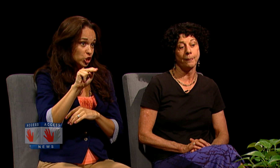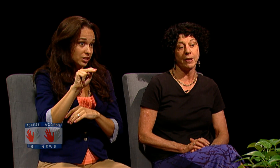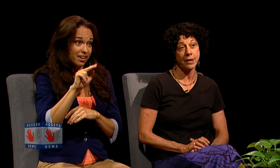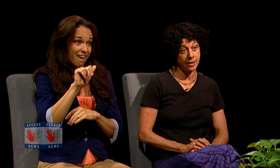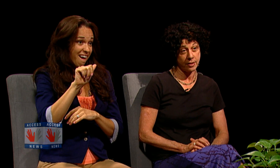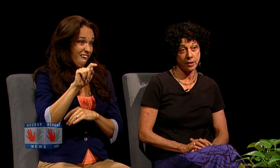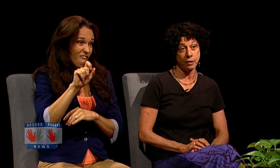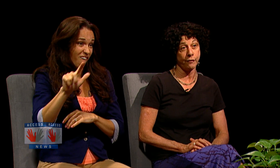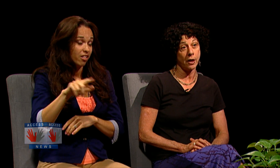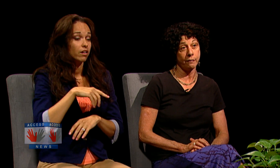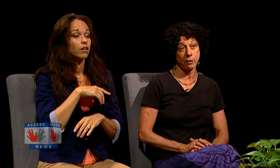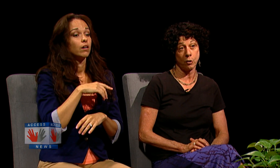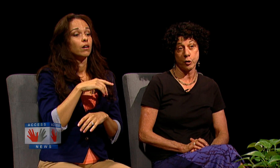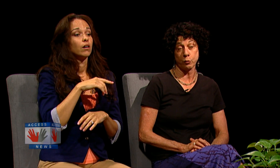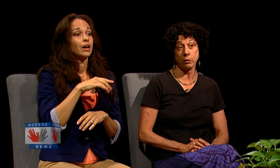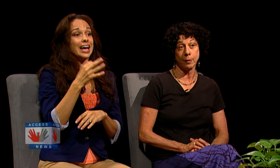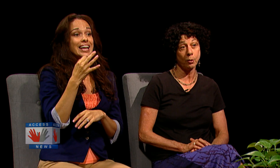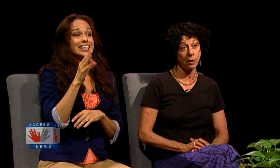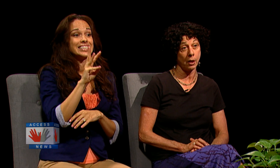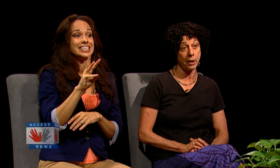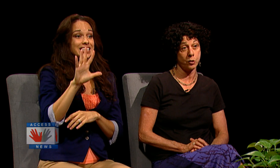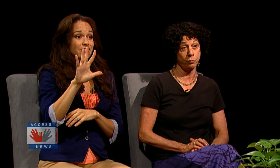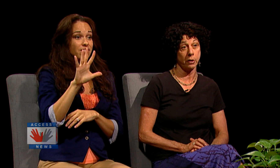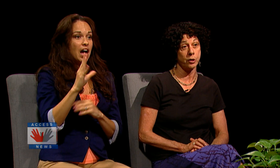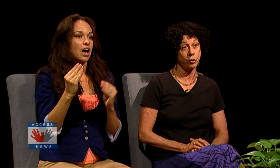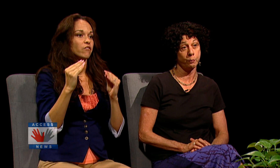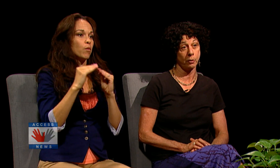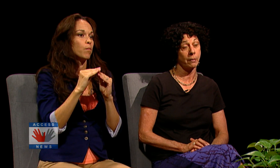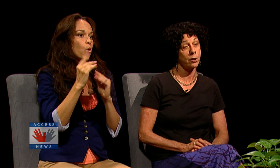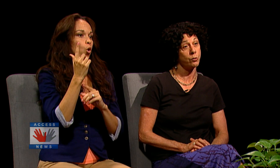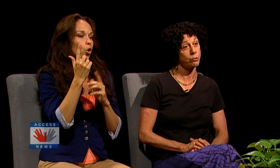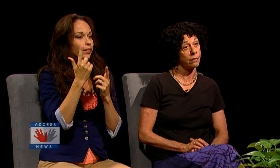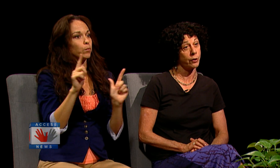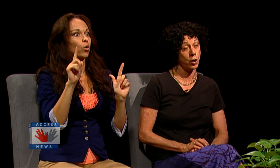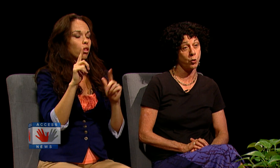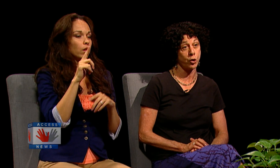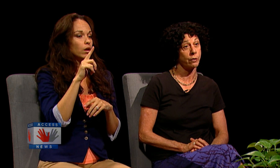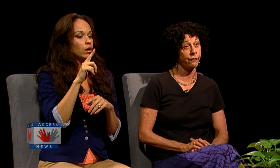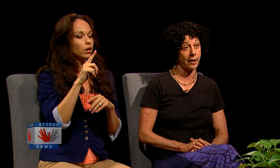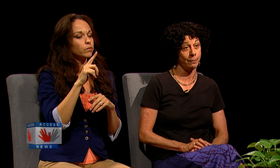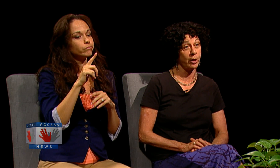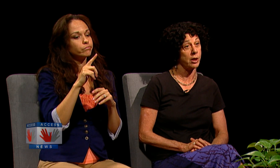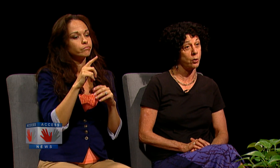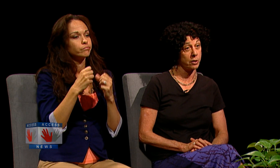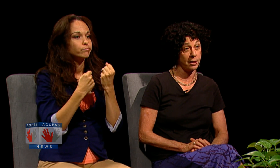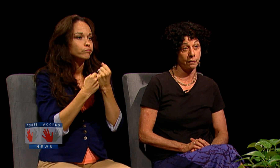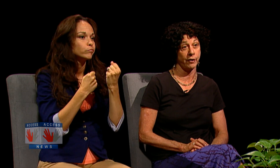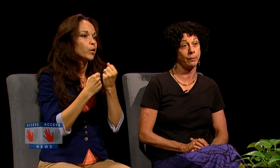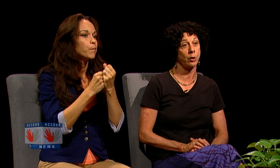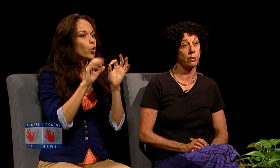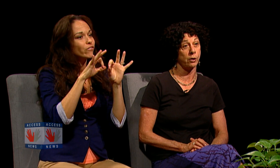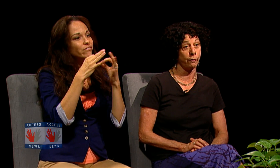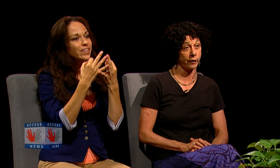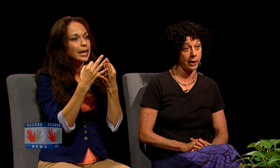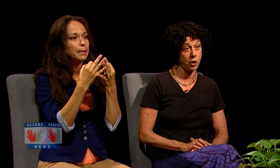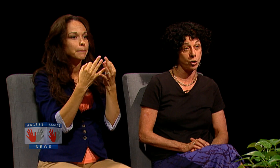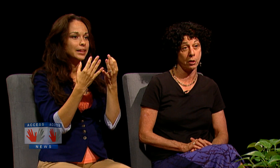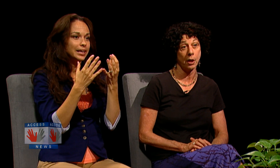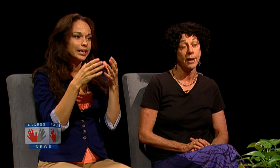IN 1965, OUR LAWS WERE LIBERALIZED REALLY TO PROMOTE SORT OF THE NOTION OF FAMILY UNITY AND FAMILY REUNIFICATION,